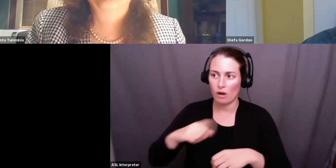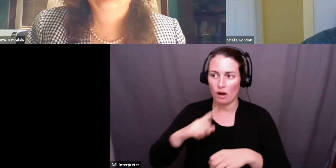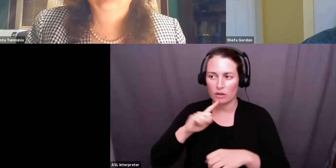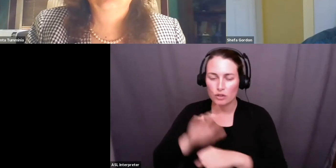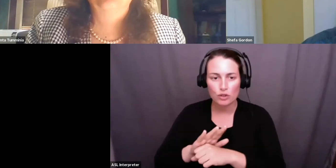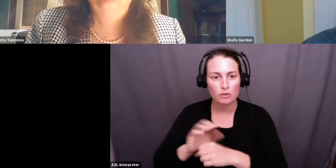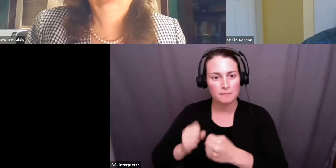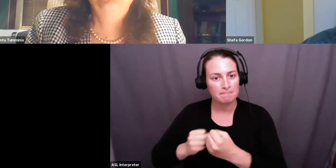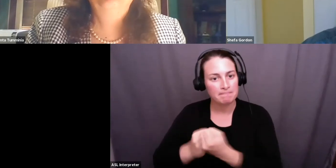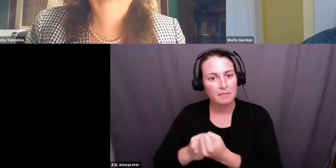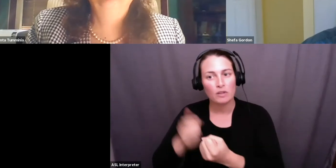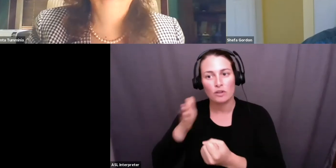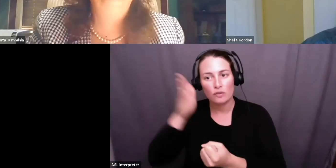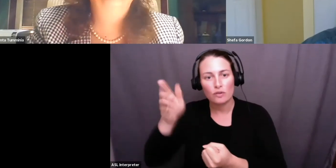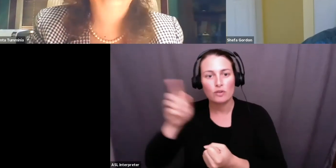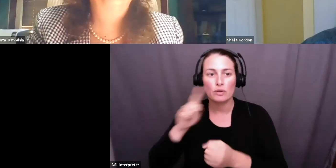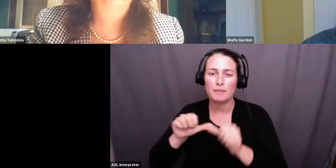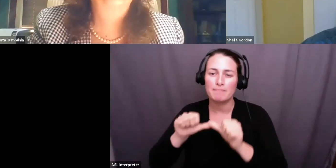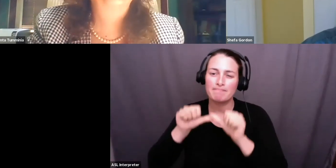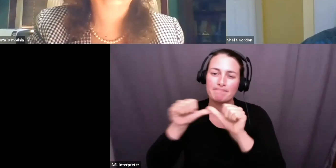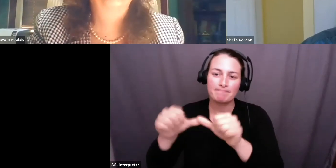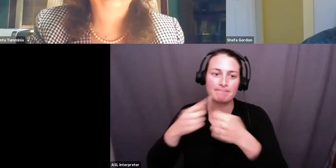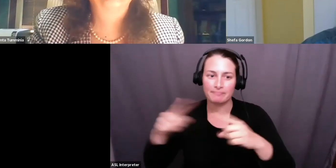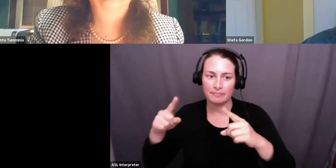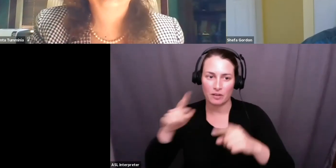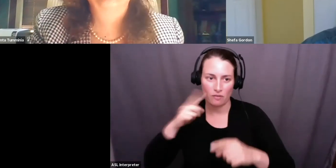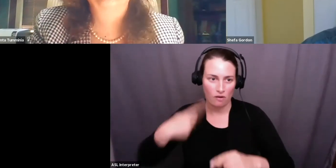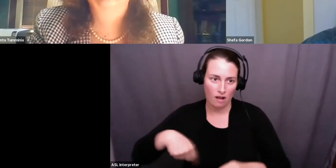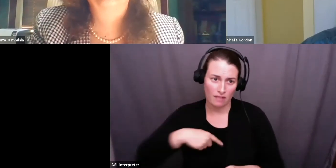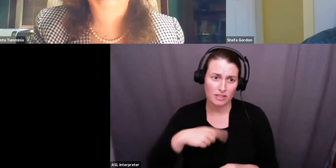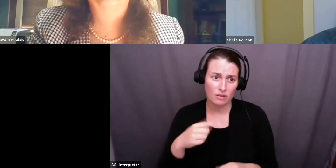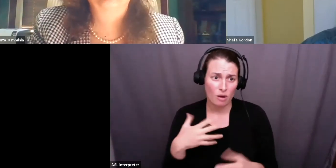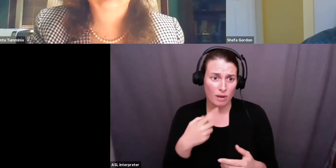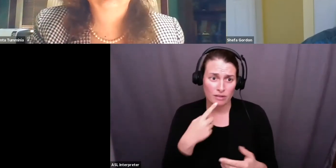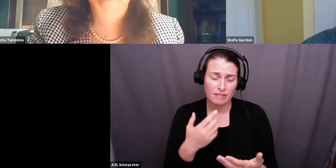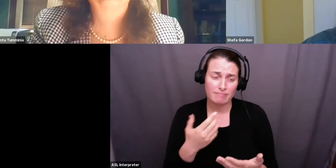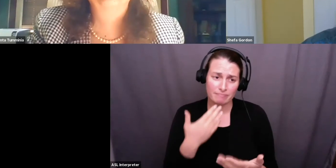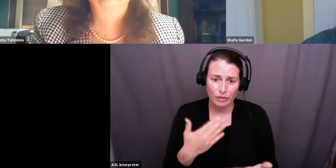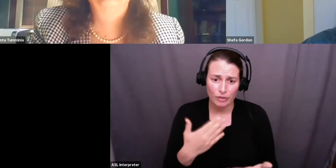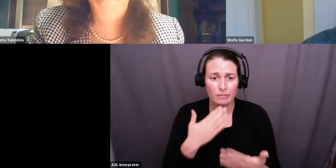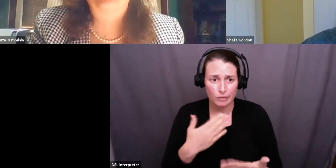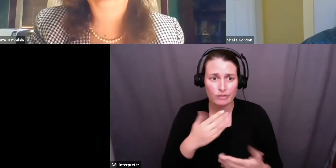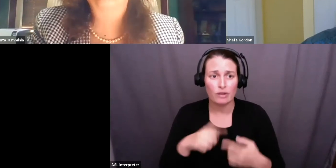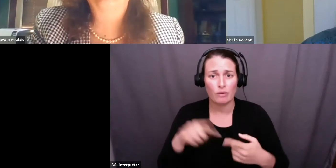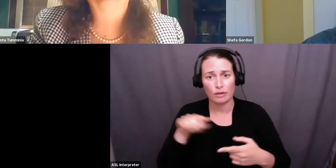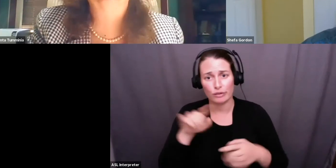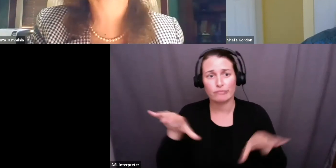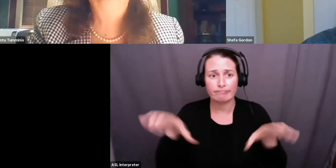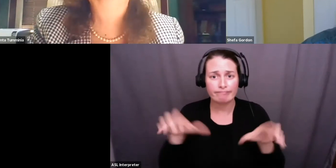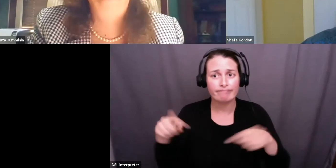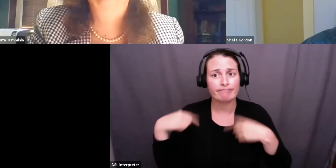out well for all of us. So I just wanted to say that I appreciate what you guys have been doing. TUMMINIA: Thank you, Mary Ann.